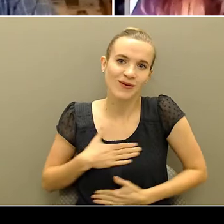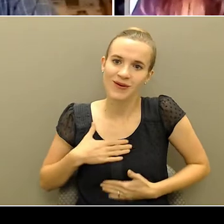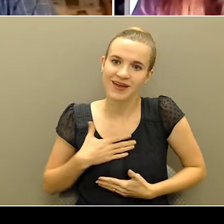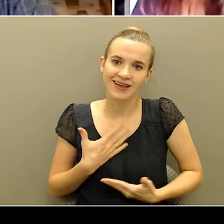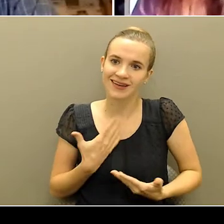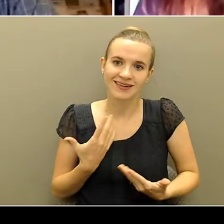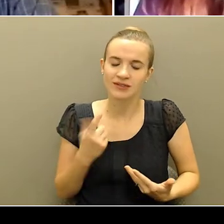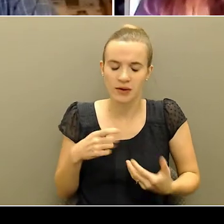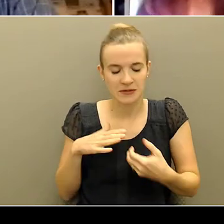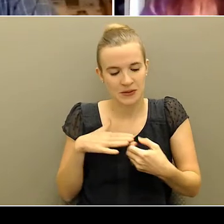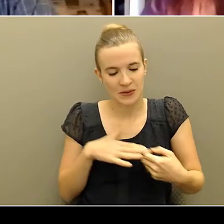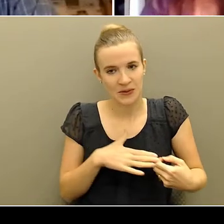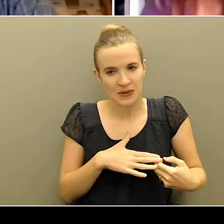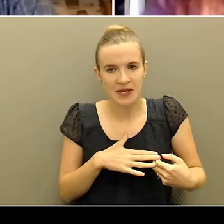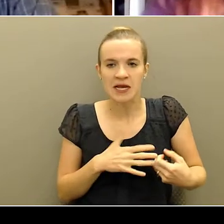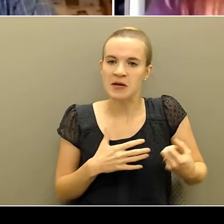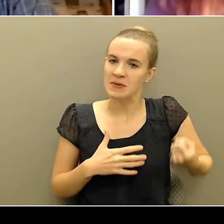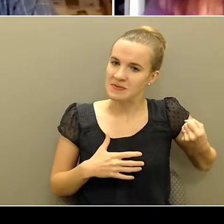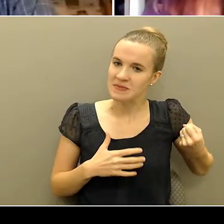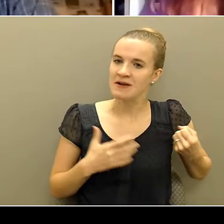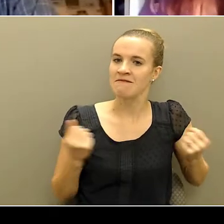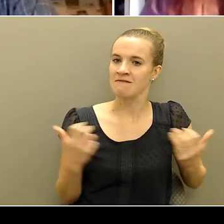heart, you know, your spirit, and like what really brings you, what really